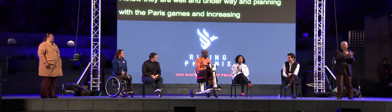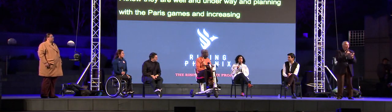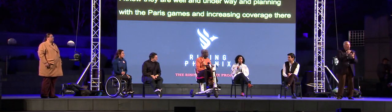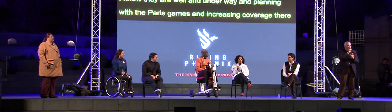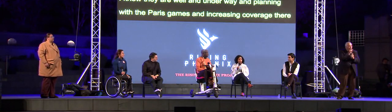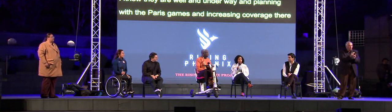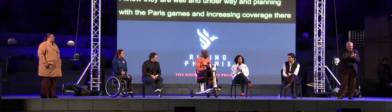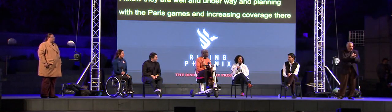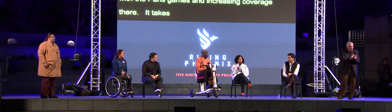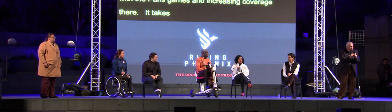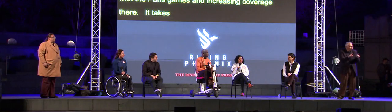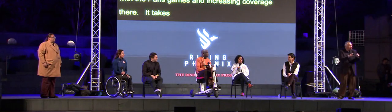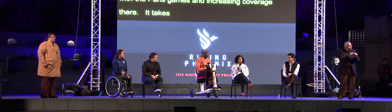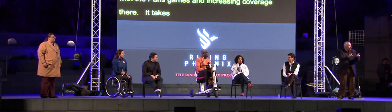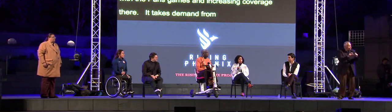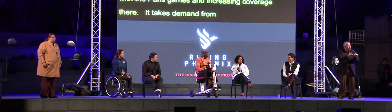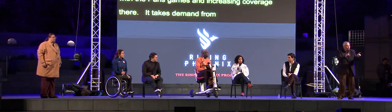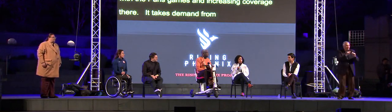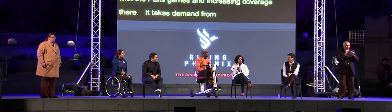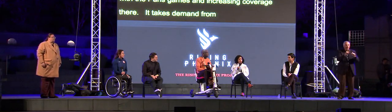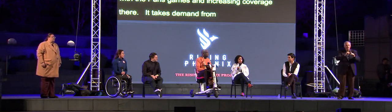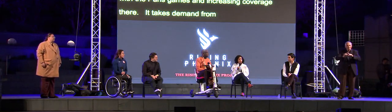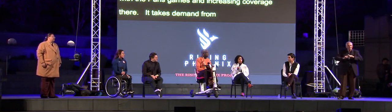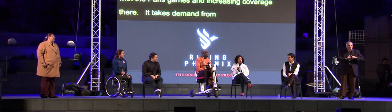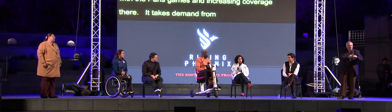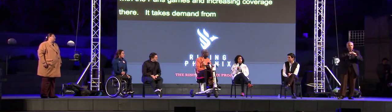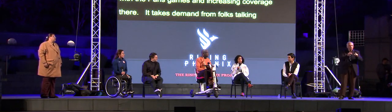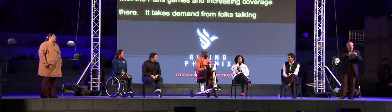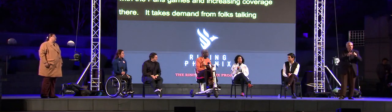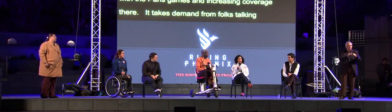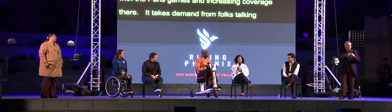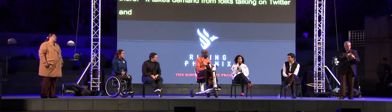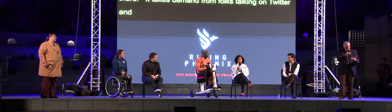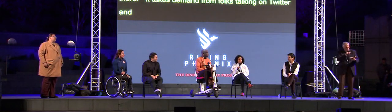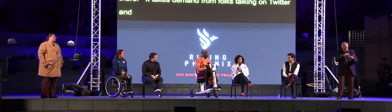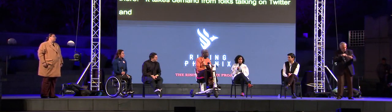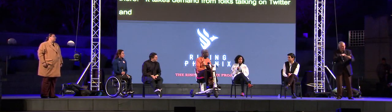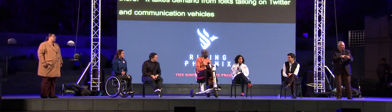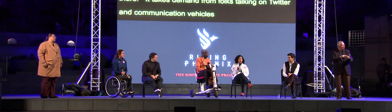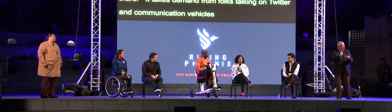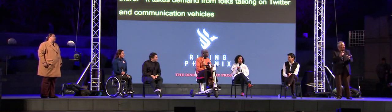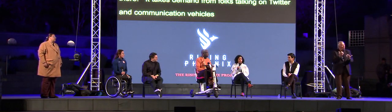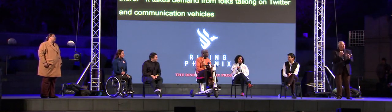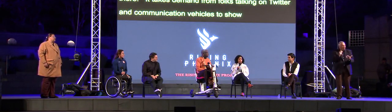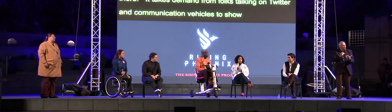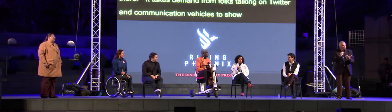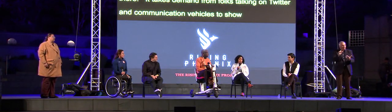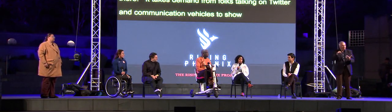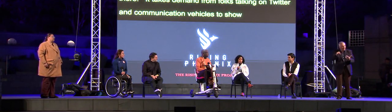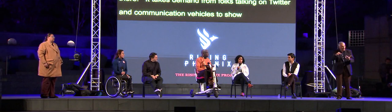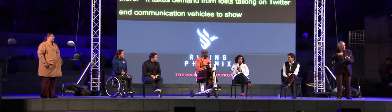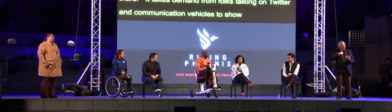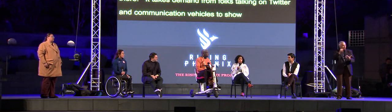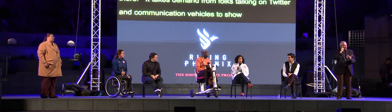talking on other communication vehicles, to really show people that the demand is there. And we need the increase in coverage